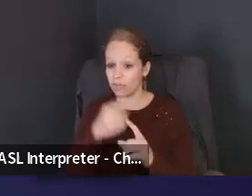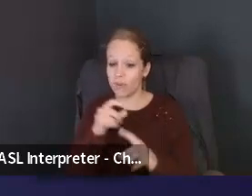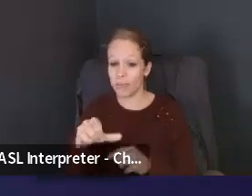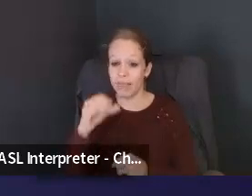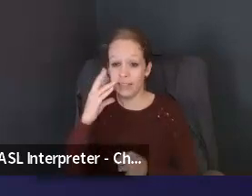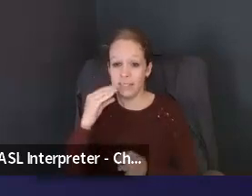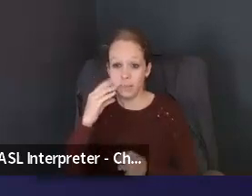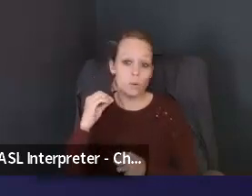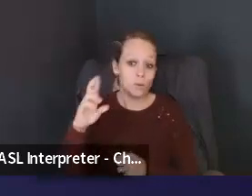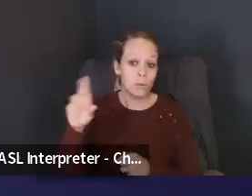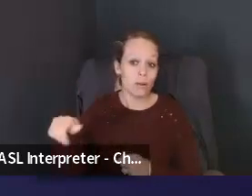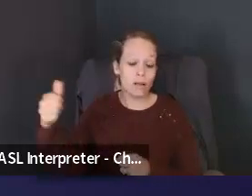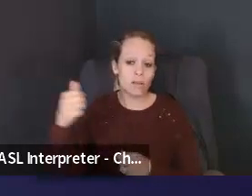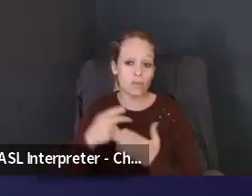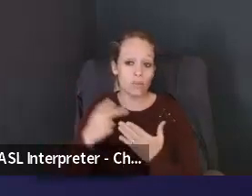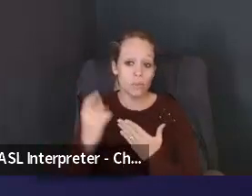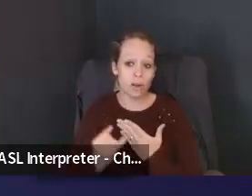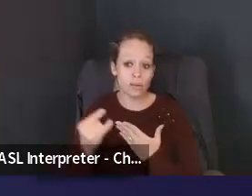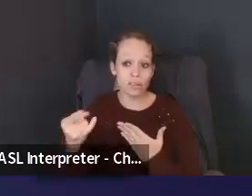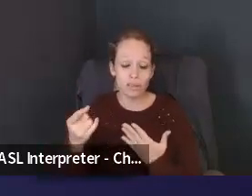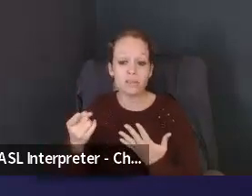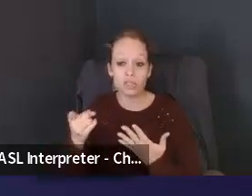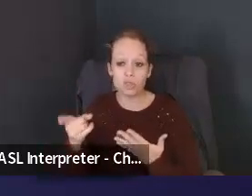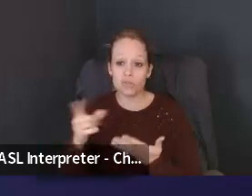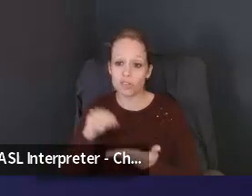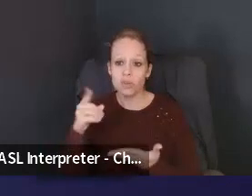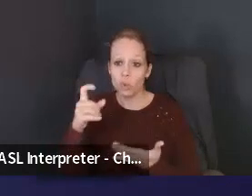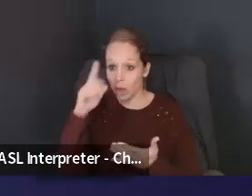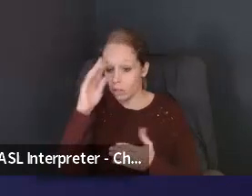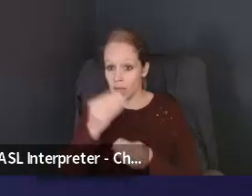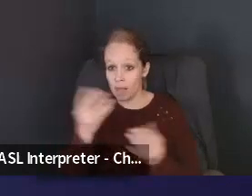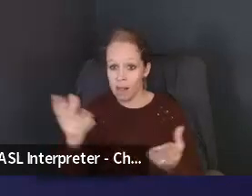projects you'd like to share with the group. Dr. Gooden: Yeah, I was just thinking two things,